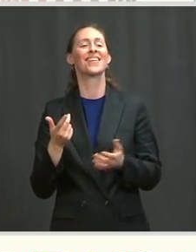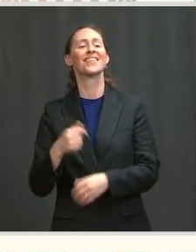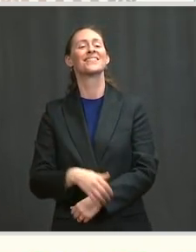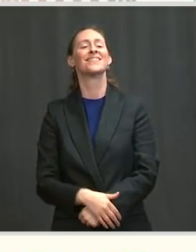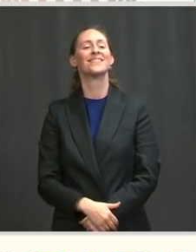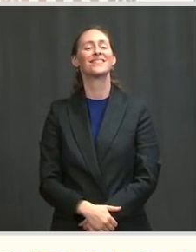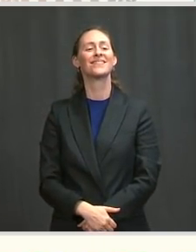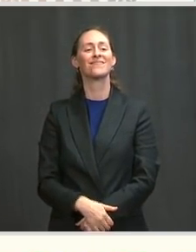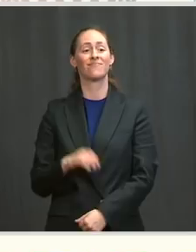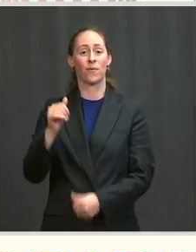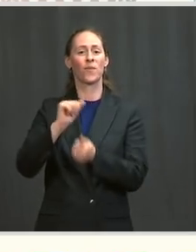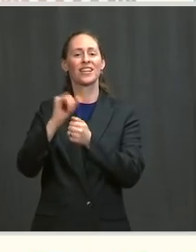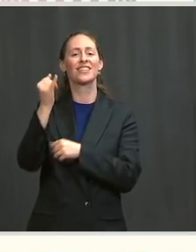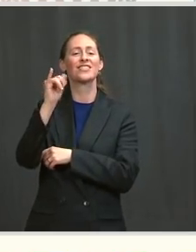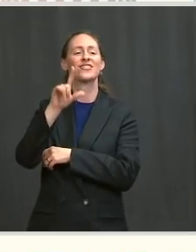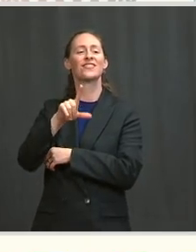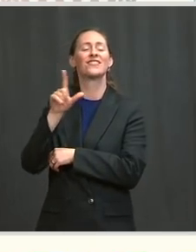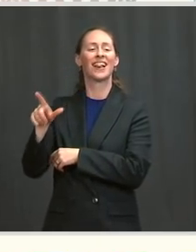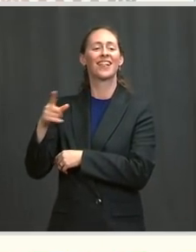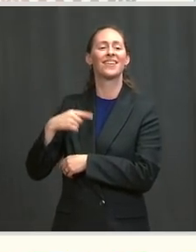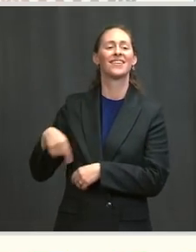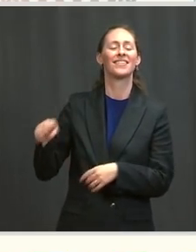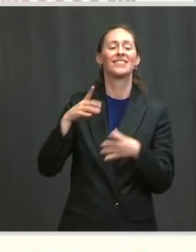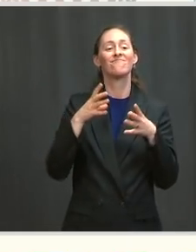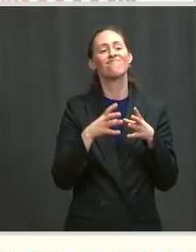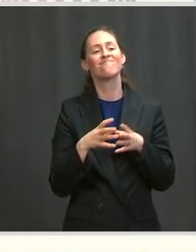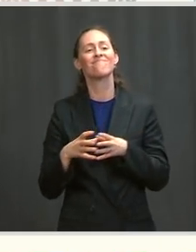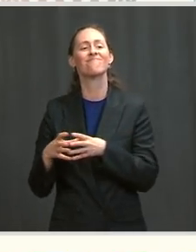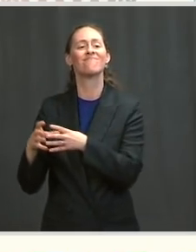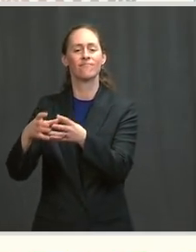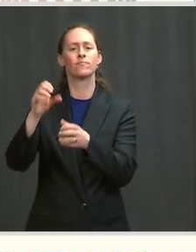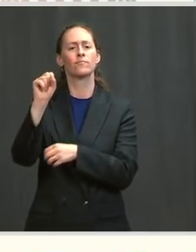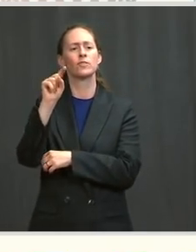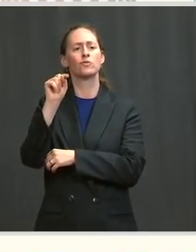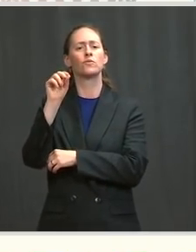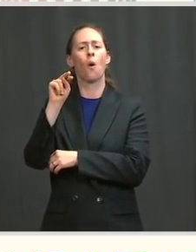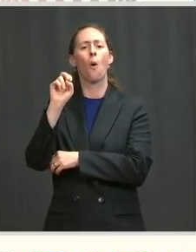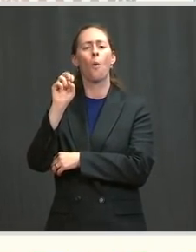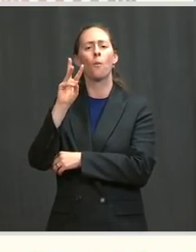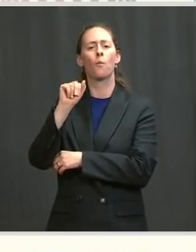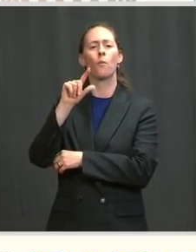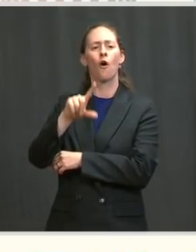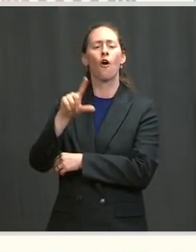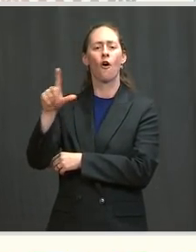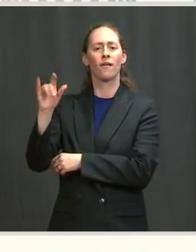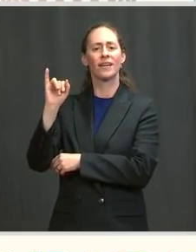I wanted to go, and they wanted -- they offered to take me. We wanted to pay tribute to that hallowed ground